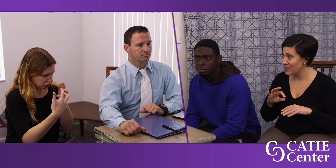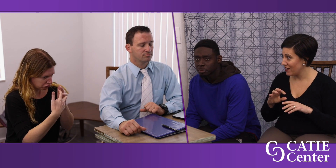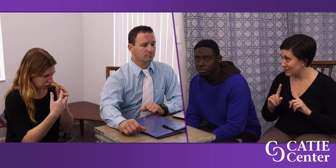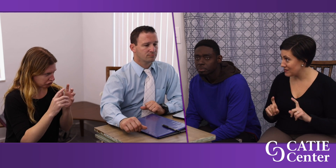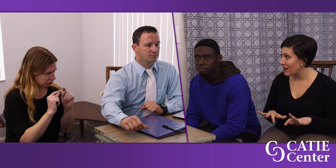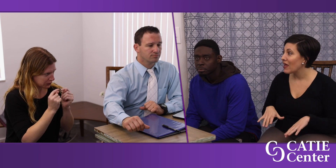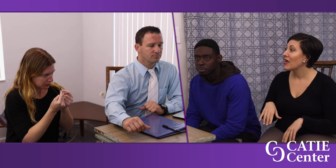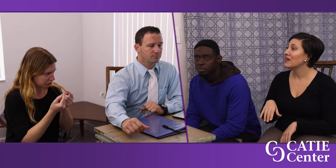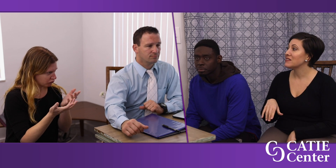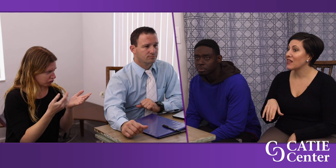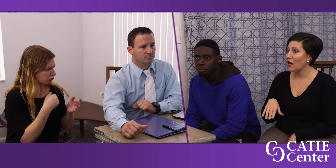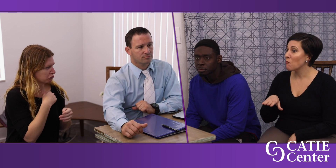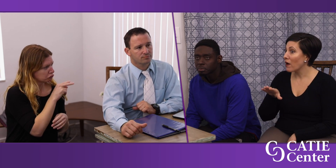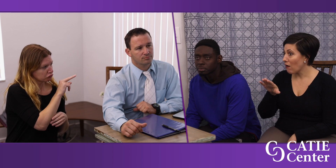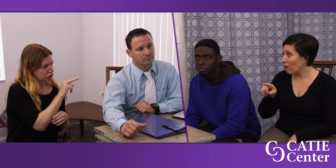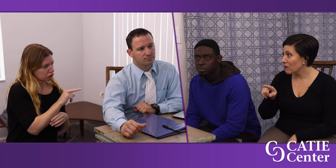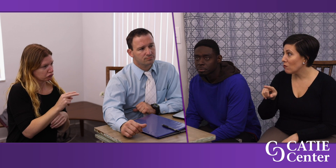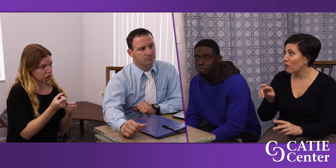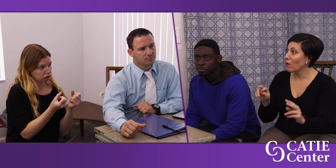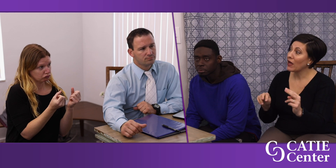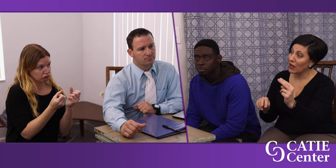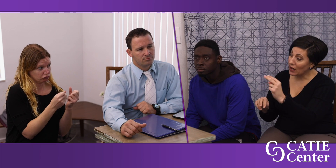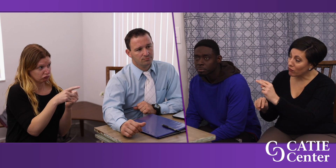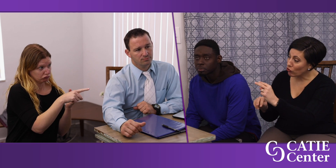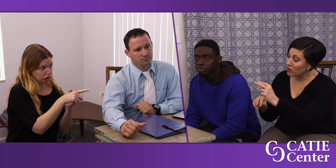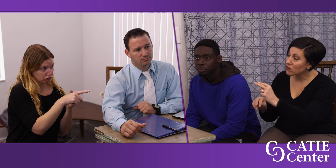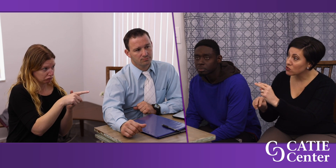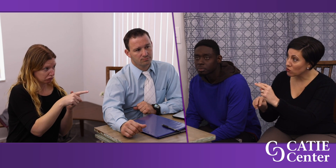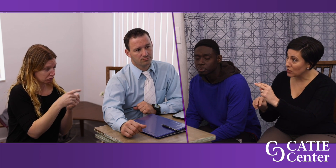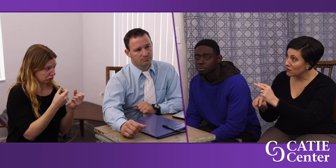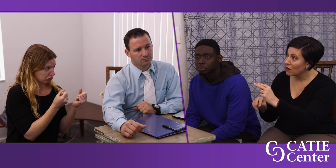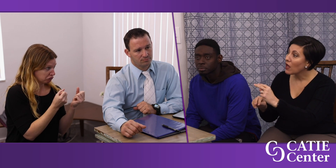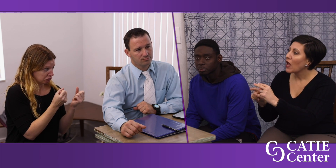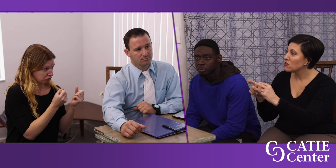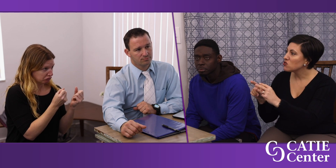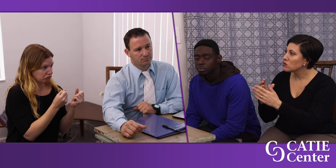the test, it's that my colleague will go ahead and look at the screen, and she'll